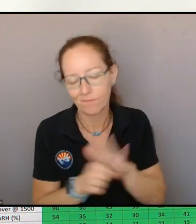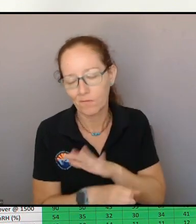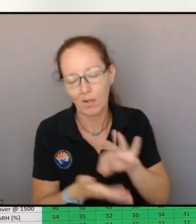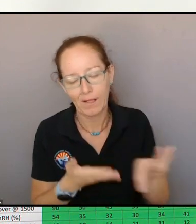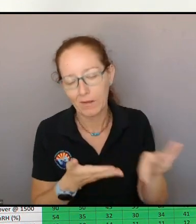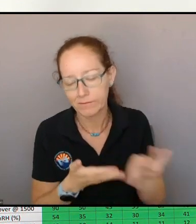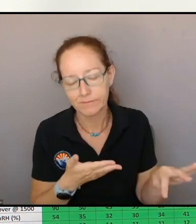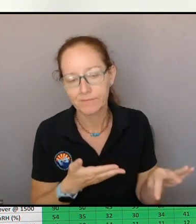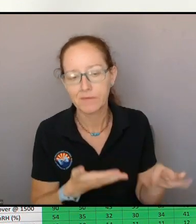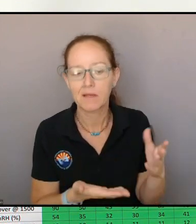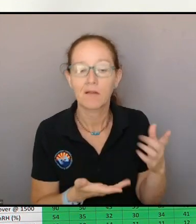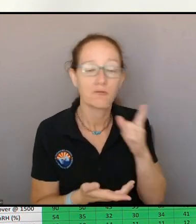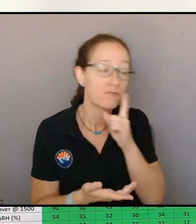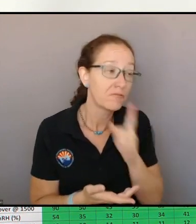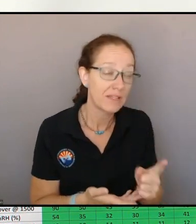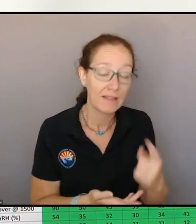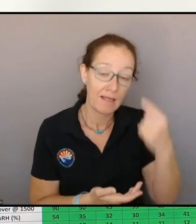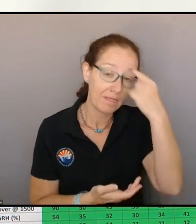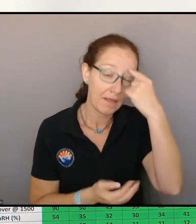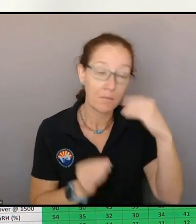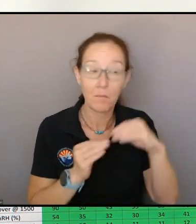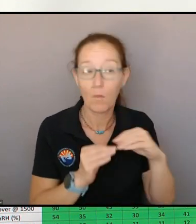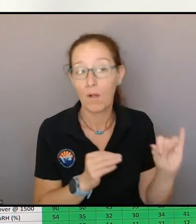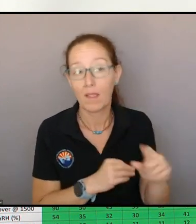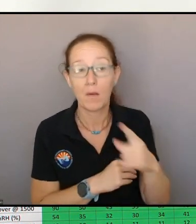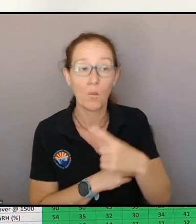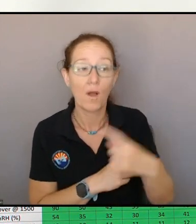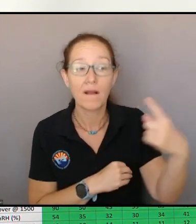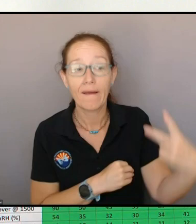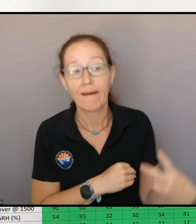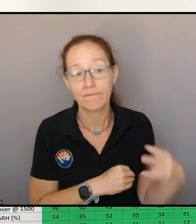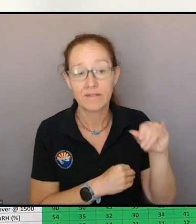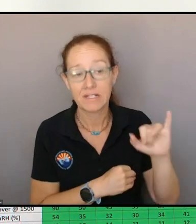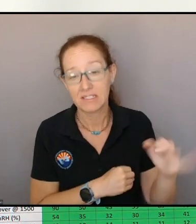in the Las Vegas area. Maybe even approaching 2